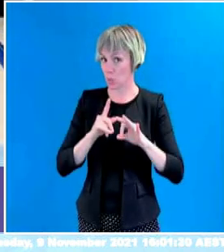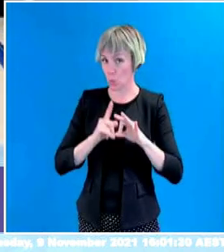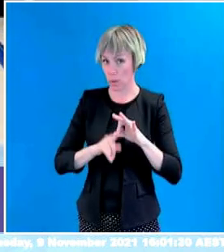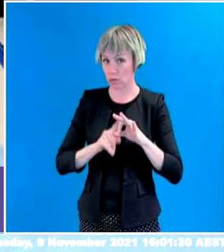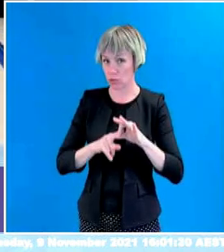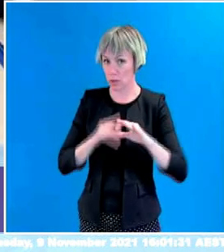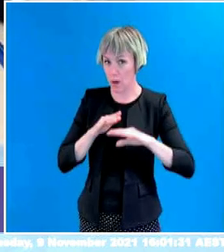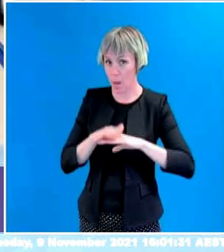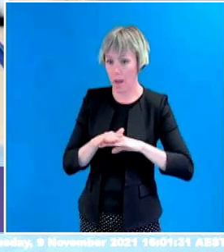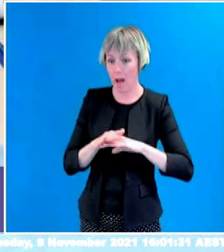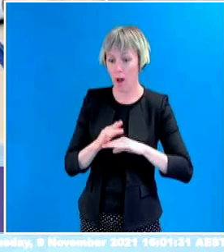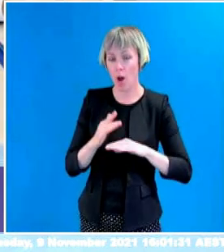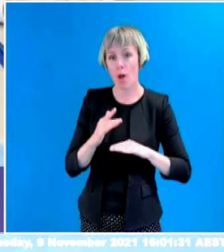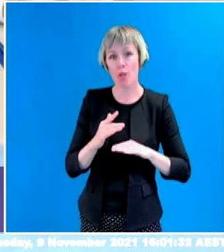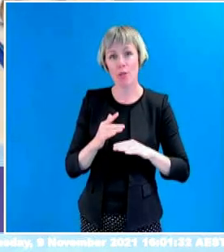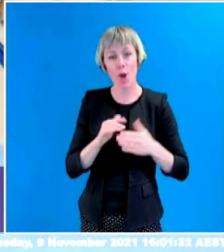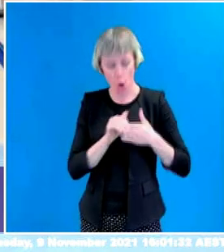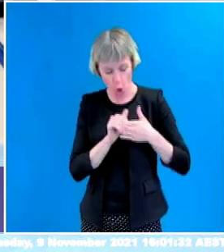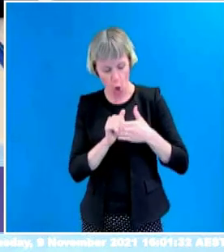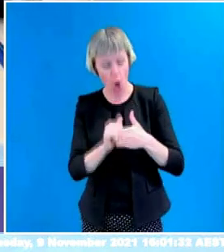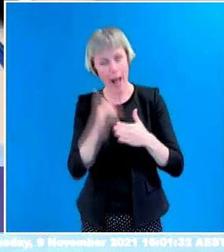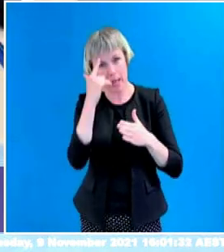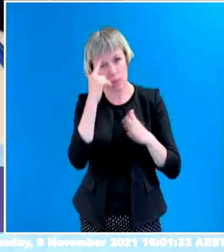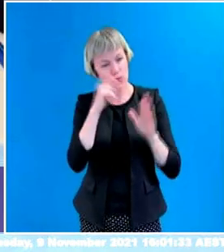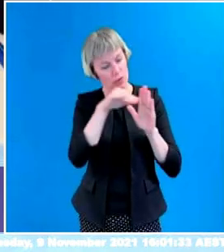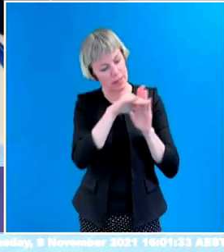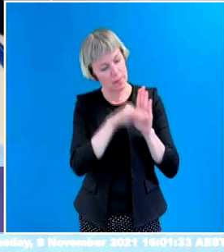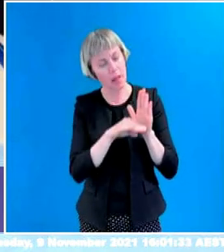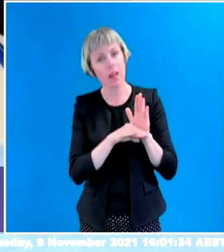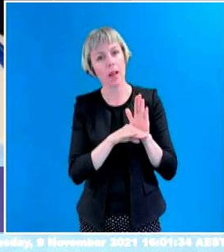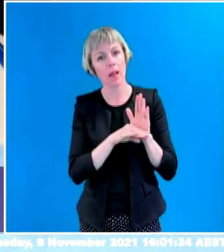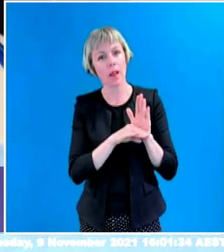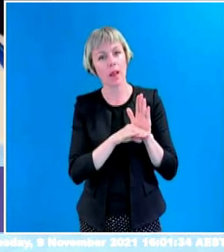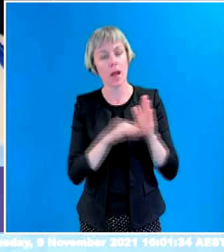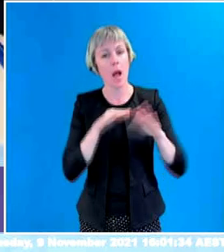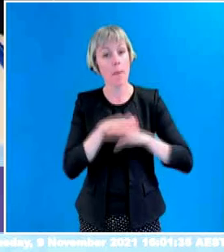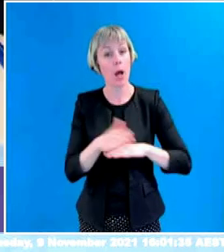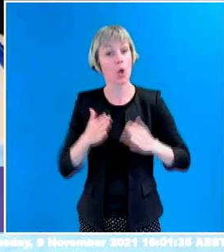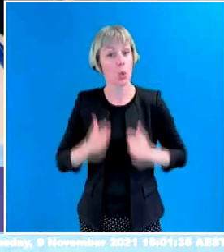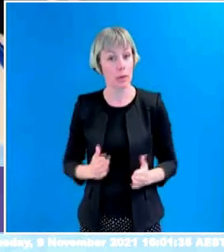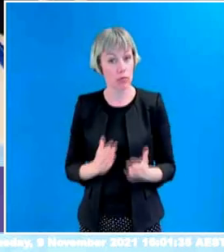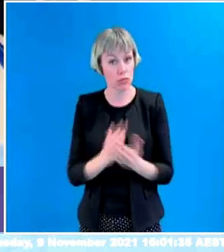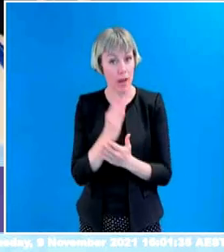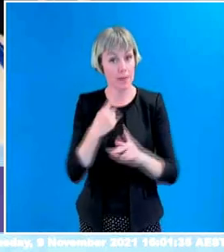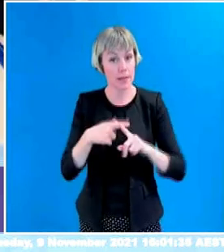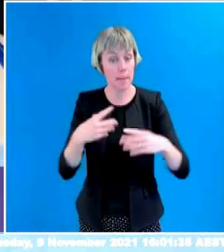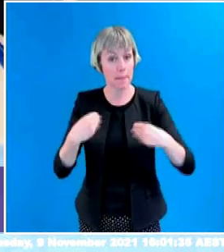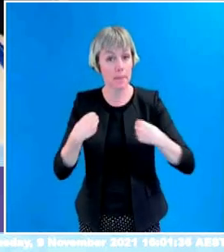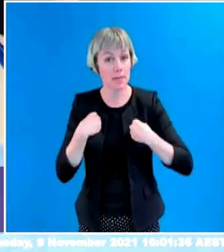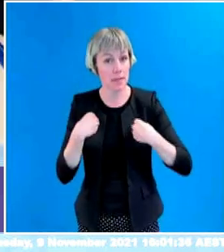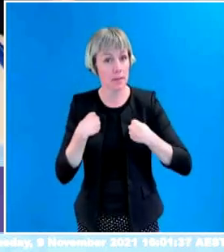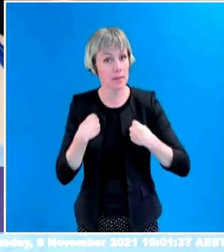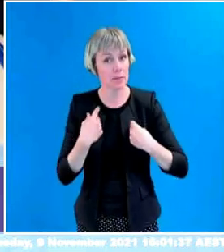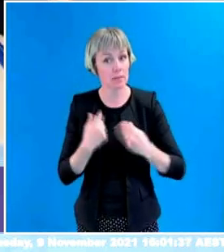is supportive of the Guiding Principles and encourages businesses